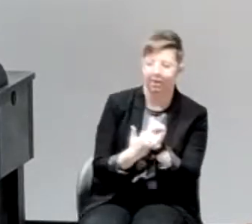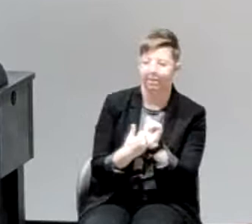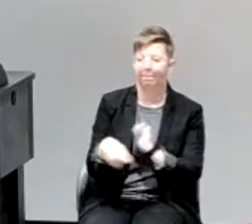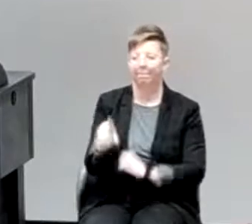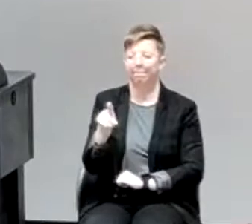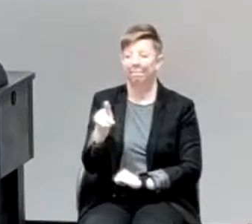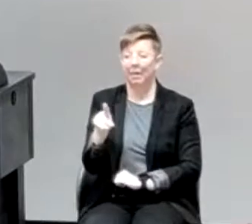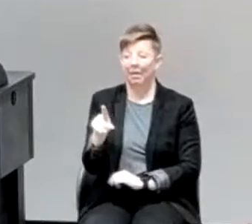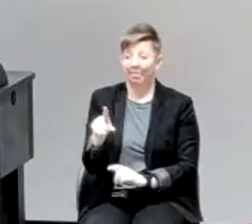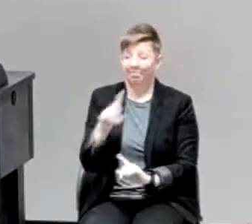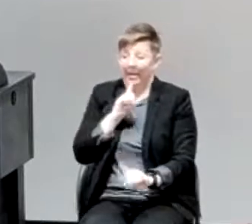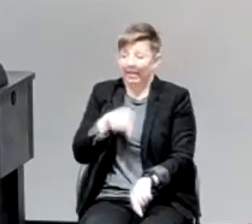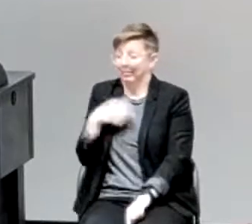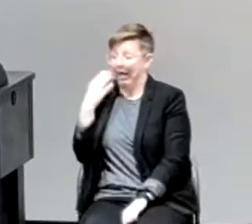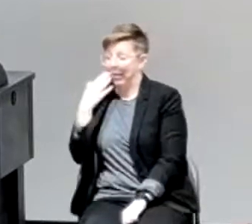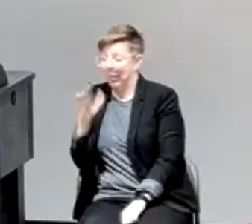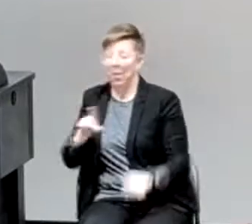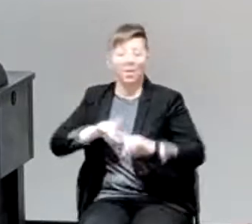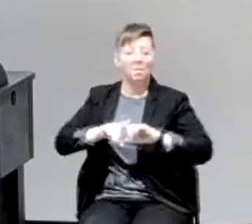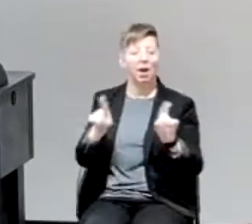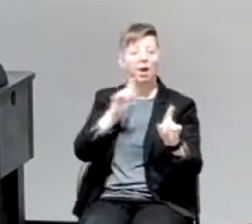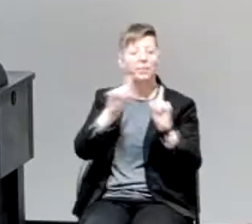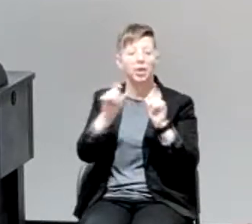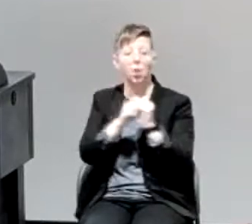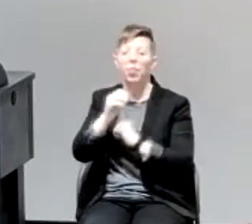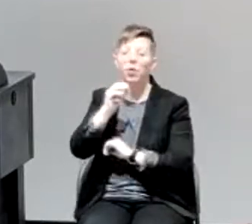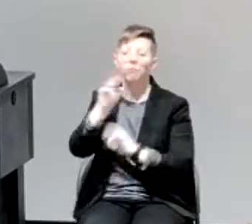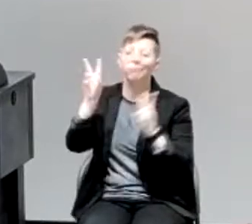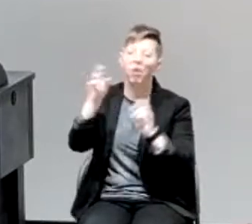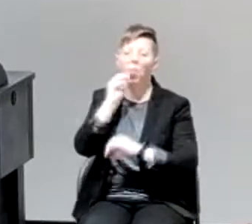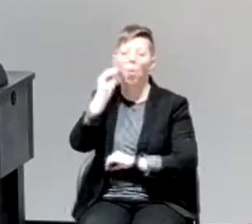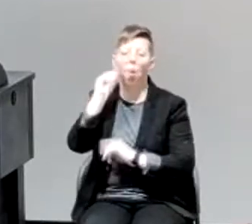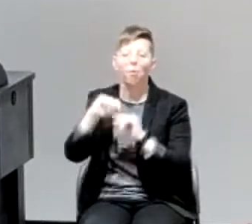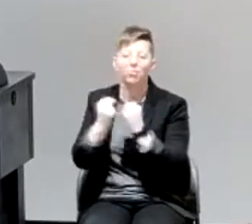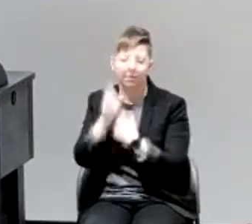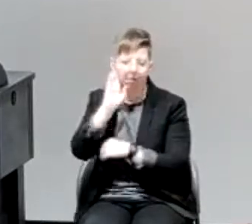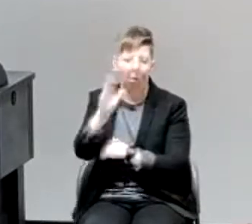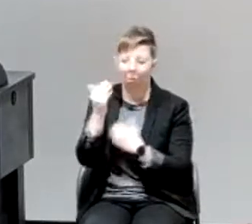Thanks goodness governor Sicil a, c doubling down there and the opportunity